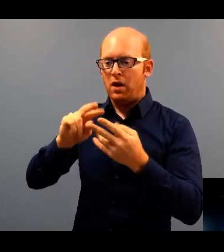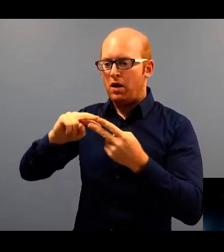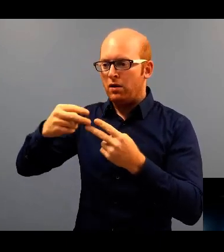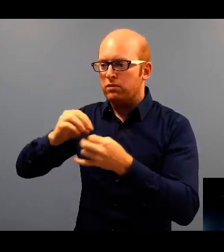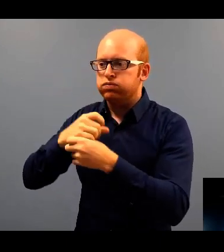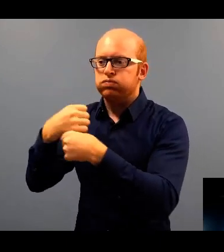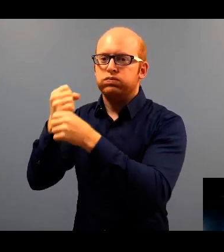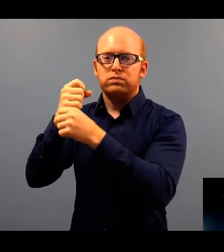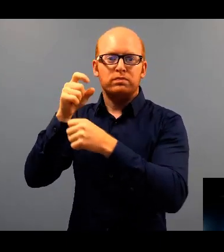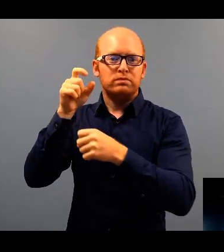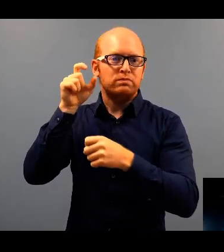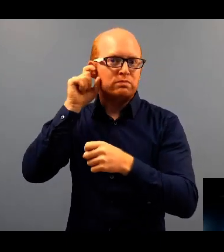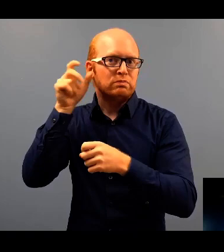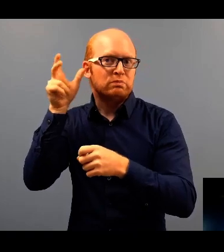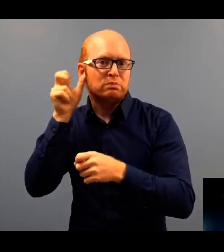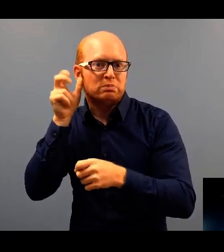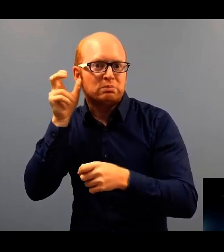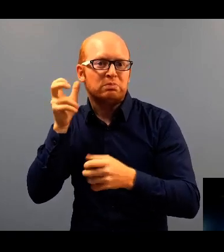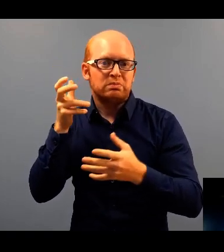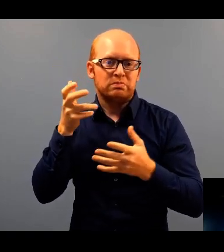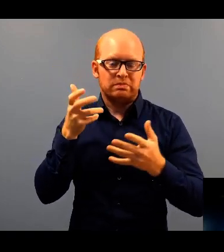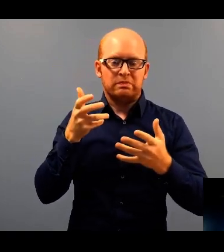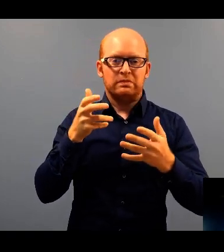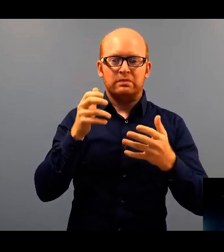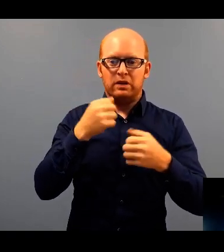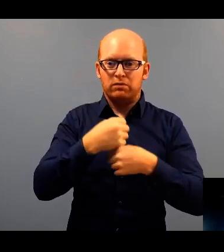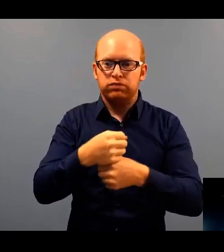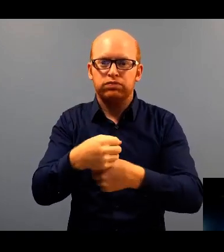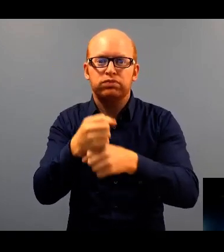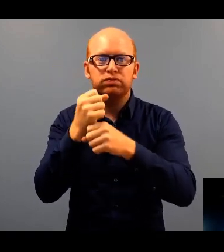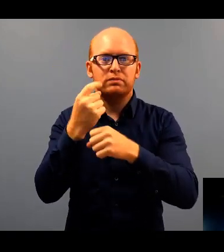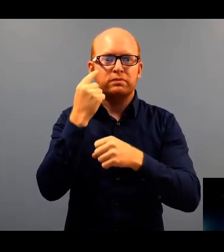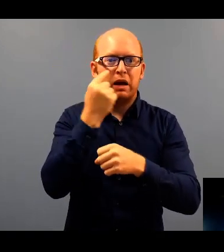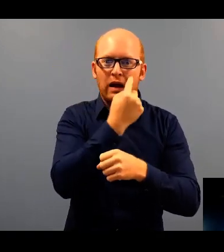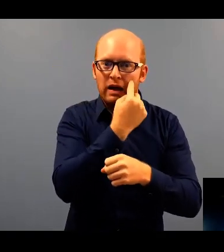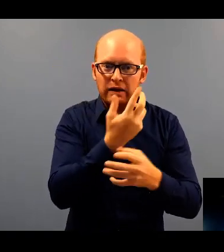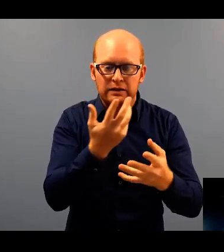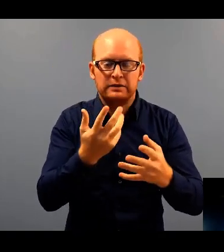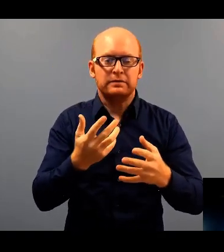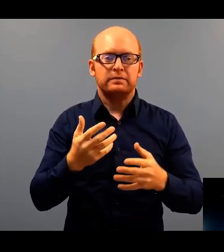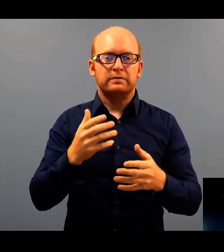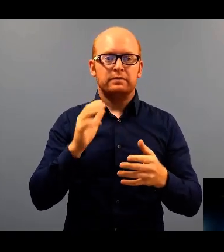or the structure and function of a cilia in the inner ear and the retina.